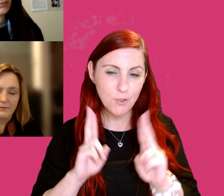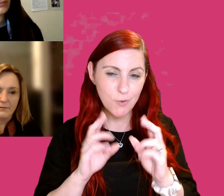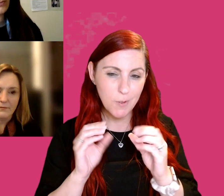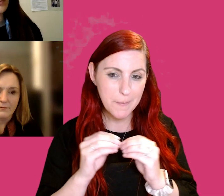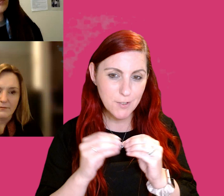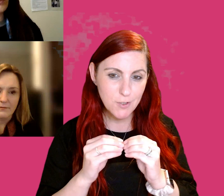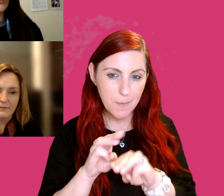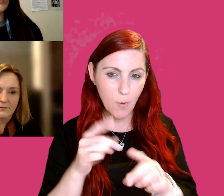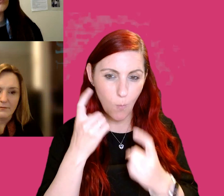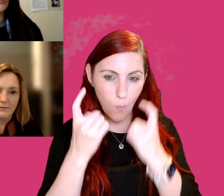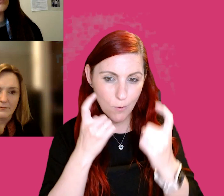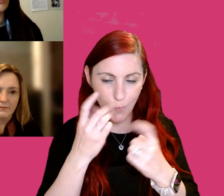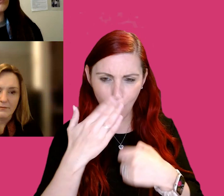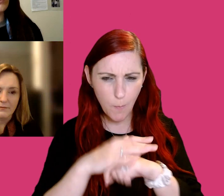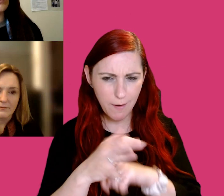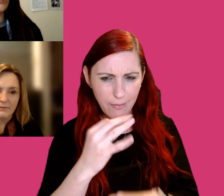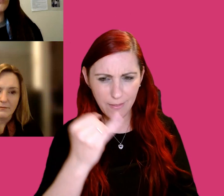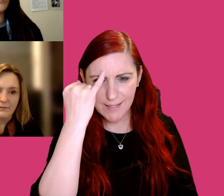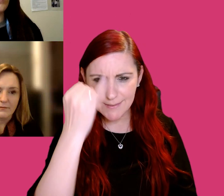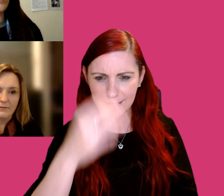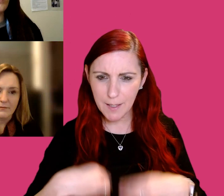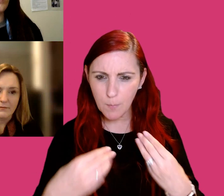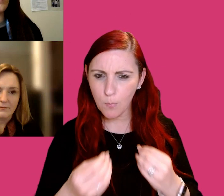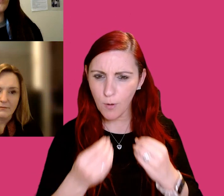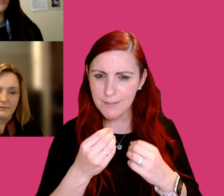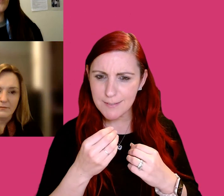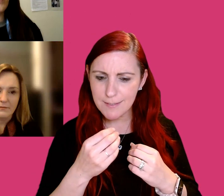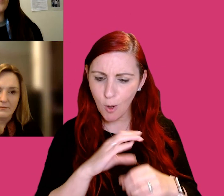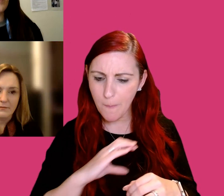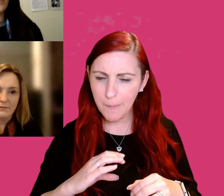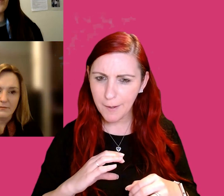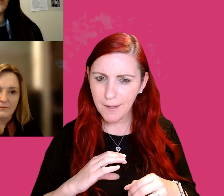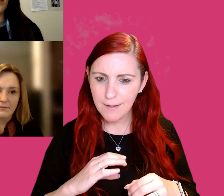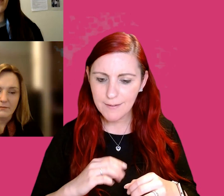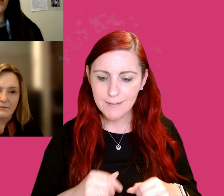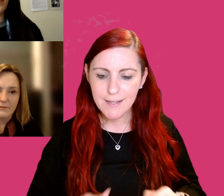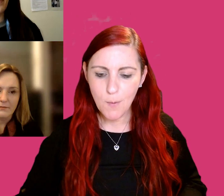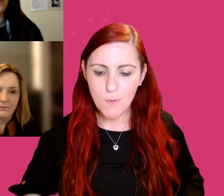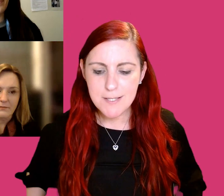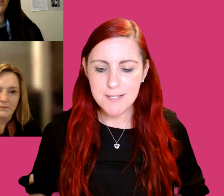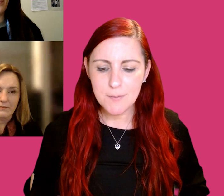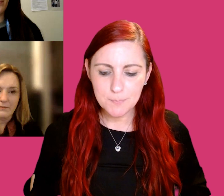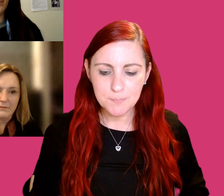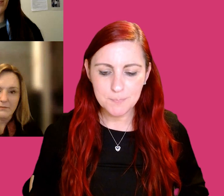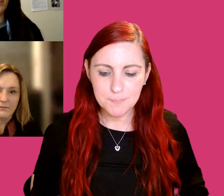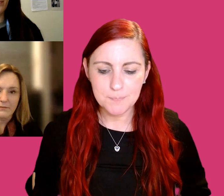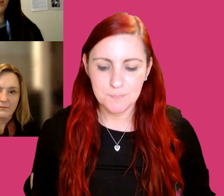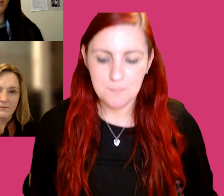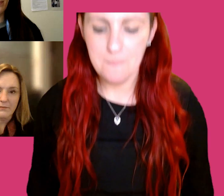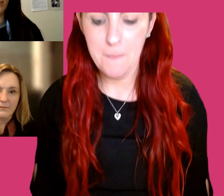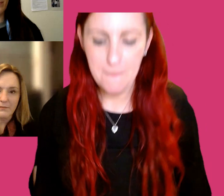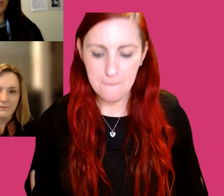wonder where the term Breakfast Club came from and actually it's it's now kind of an outdated